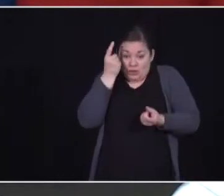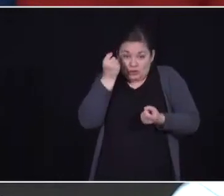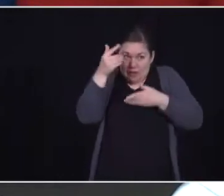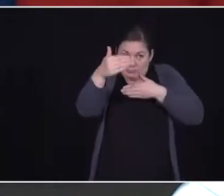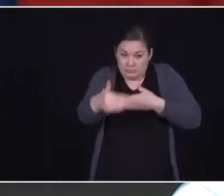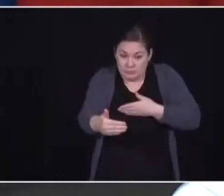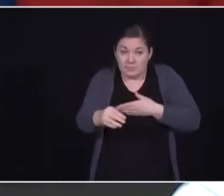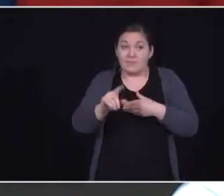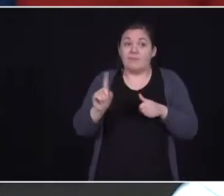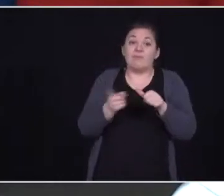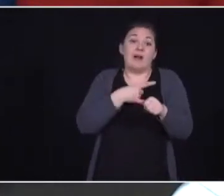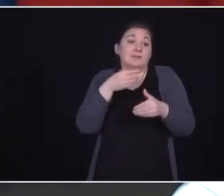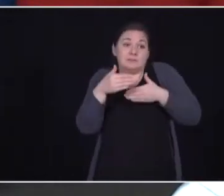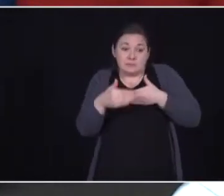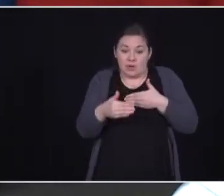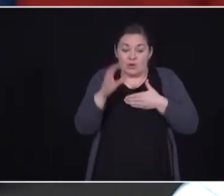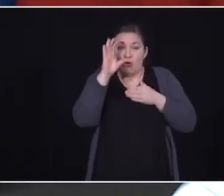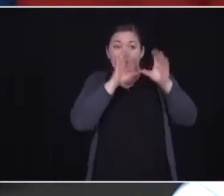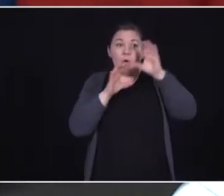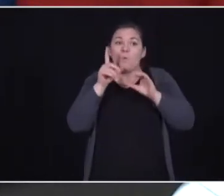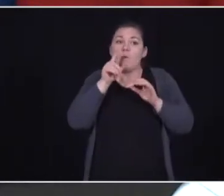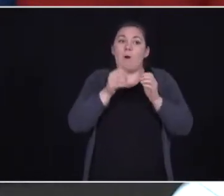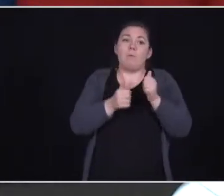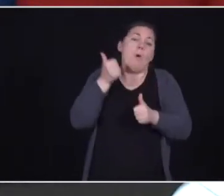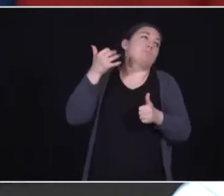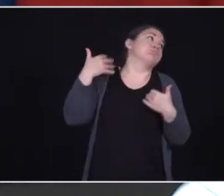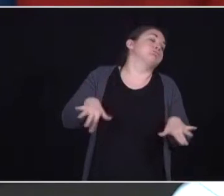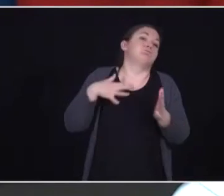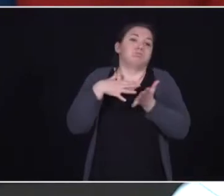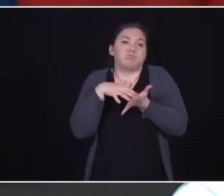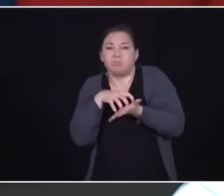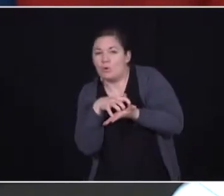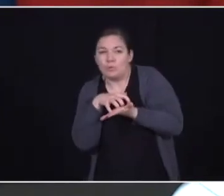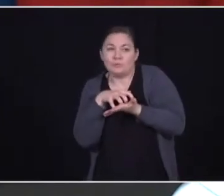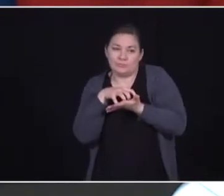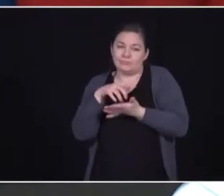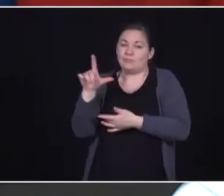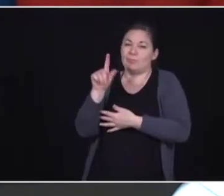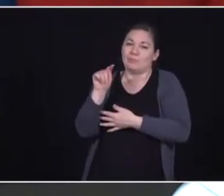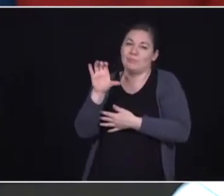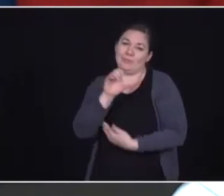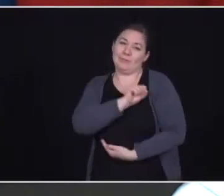will be within the first phase which is extending to about March. That is the plan.